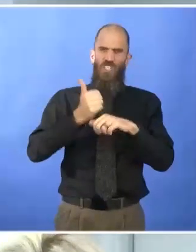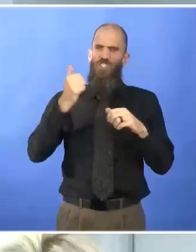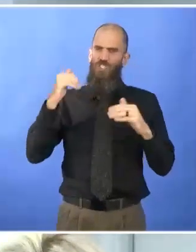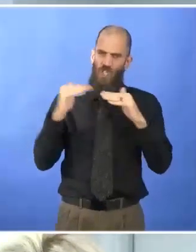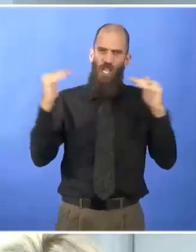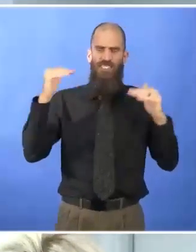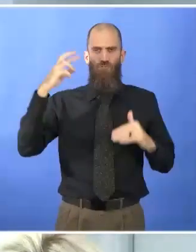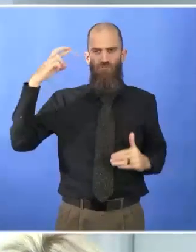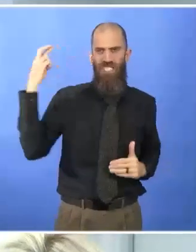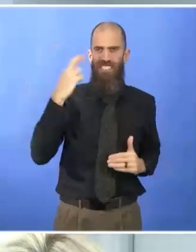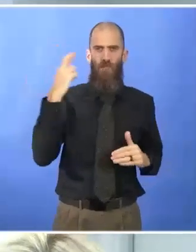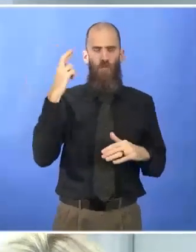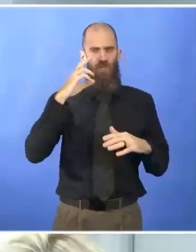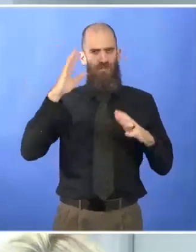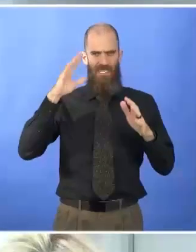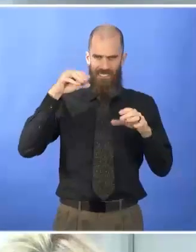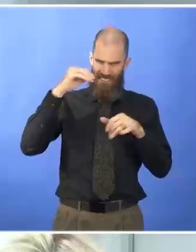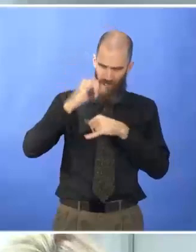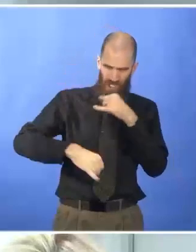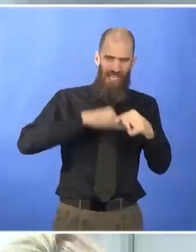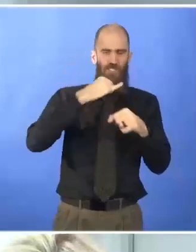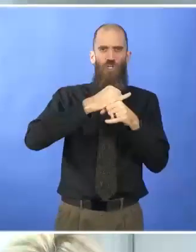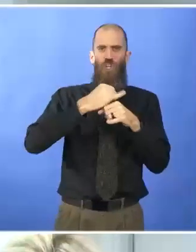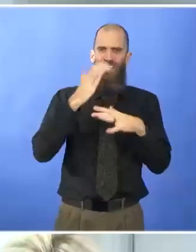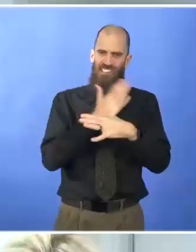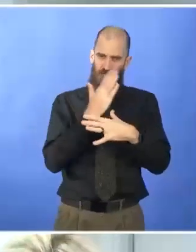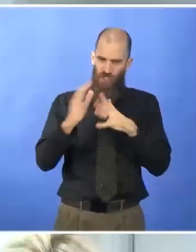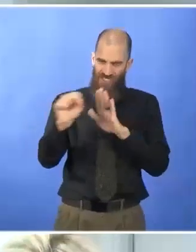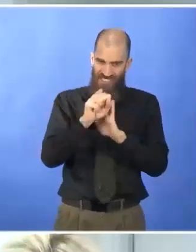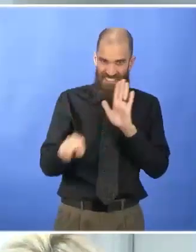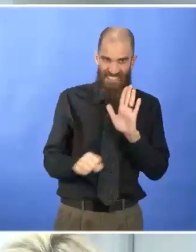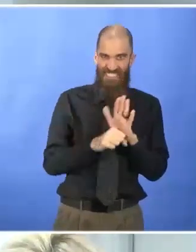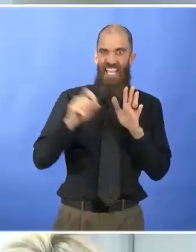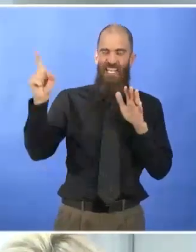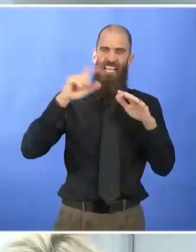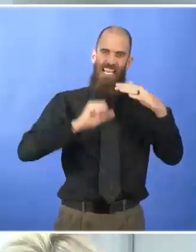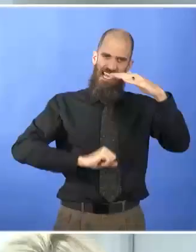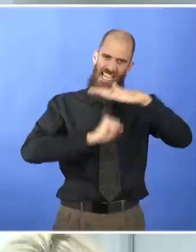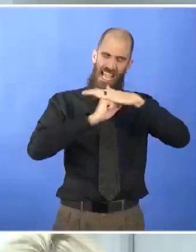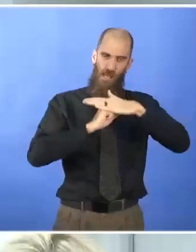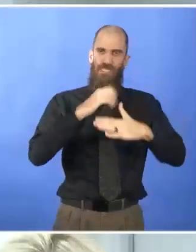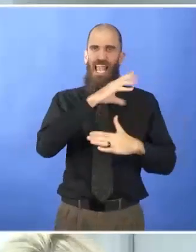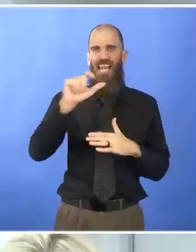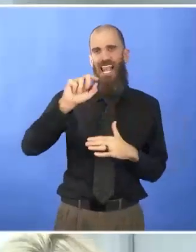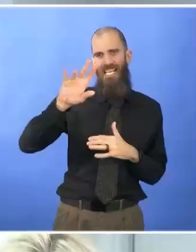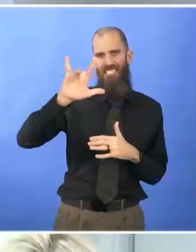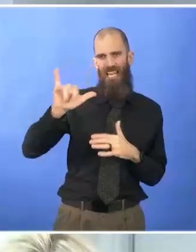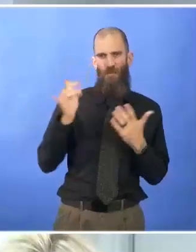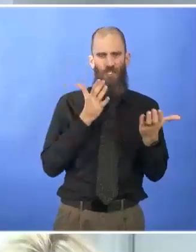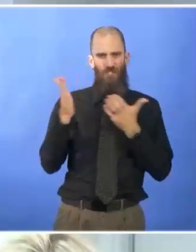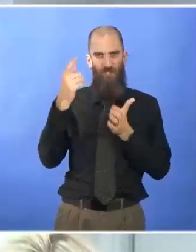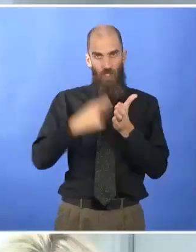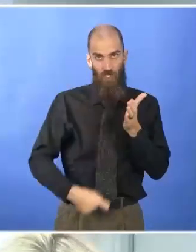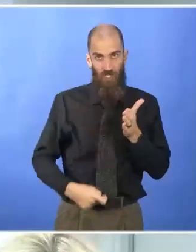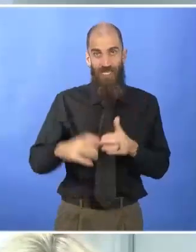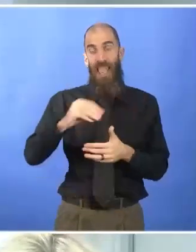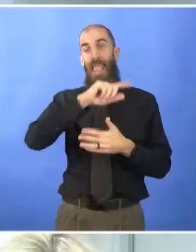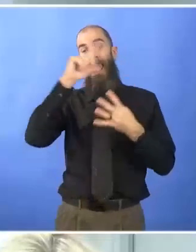AND PERMITTING PILOT PROGRAMS OFFERING ALTERNATIVE PRICING STRUCTURES.